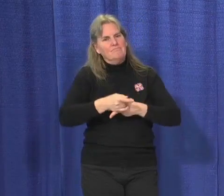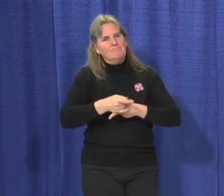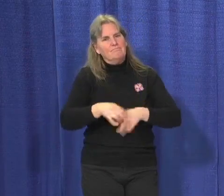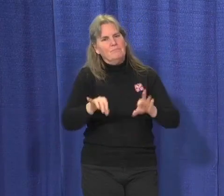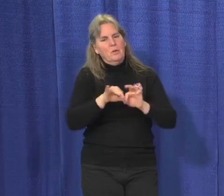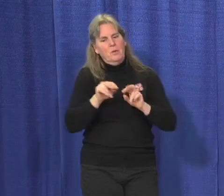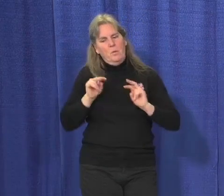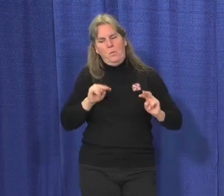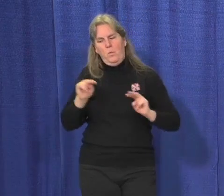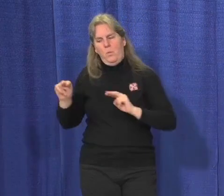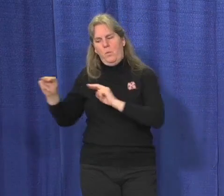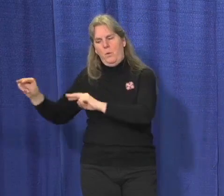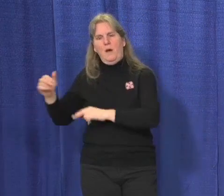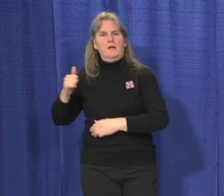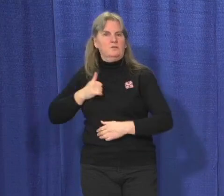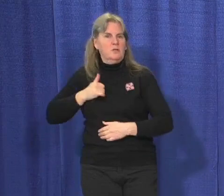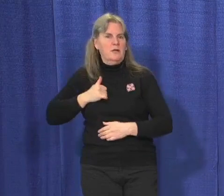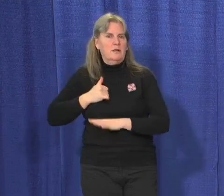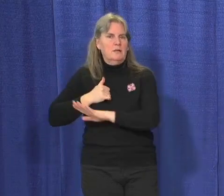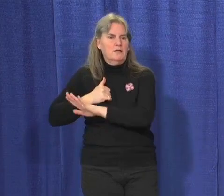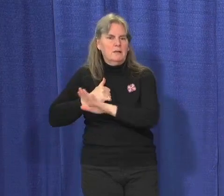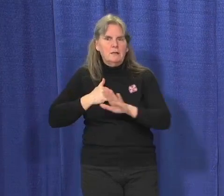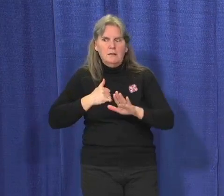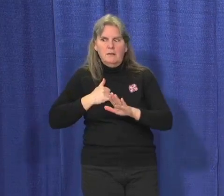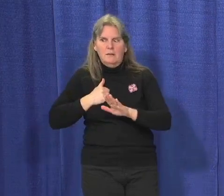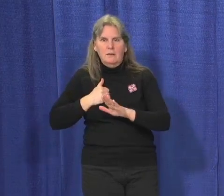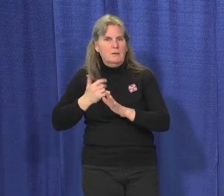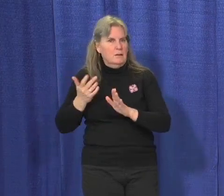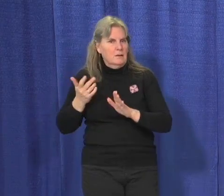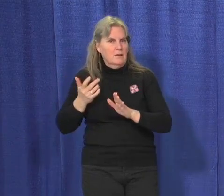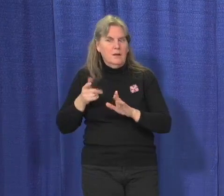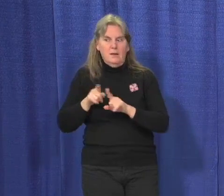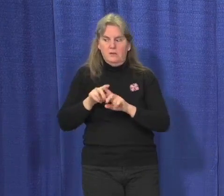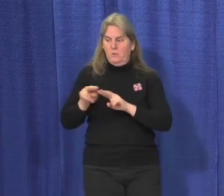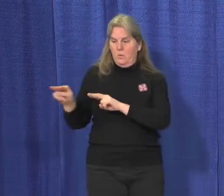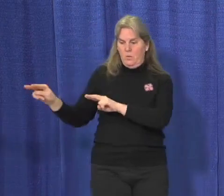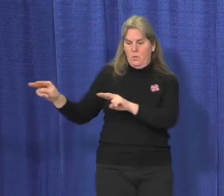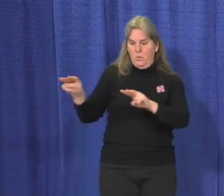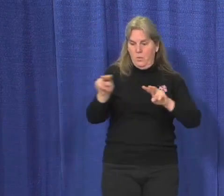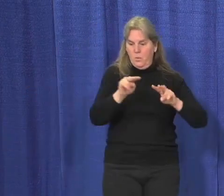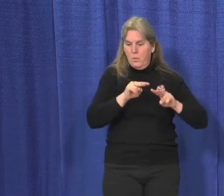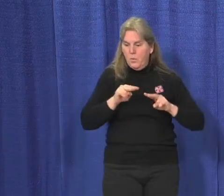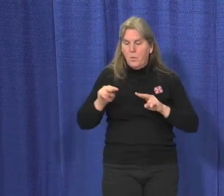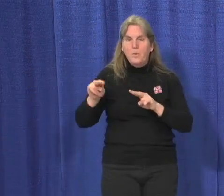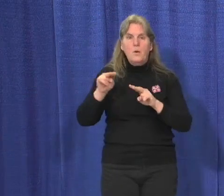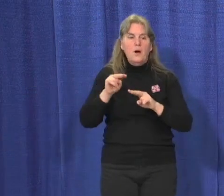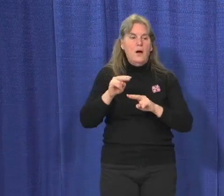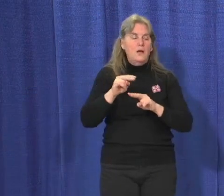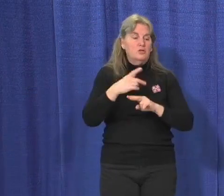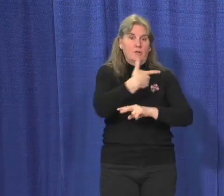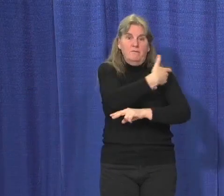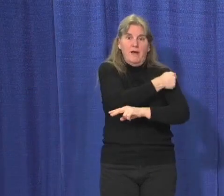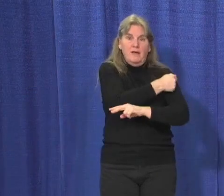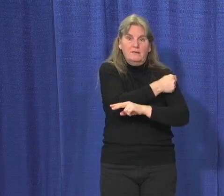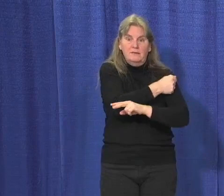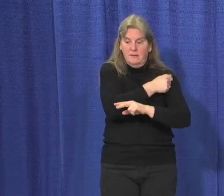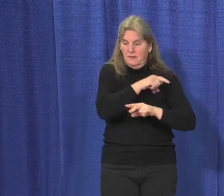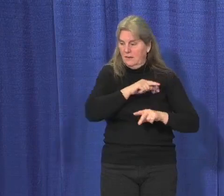importations based on the vaccine uptake in the provinces